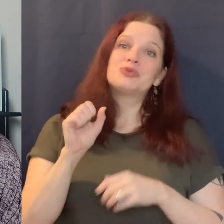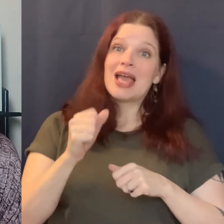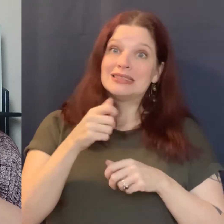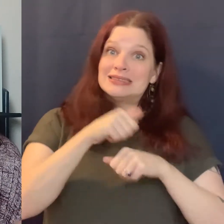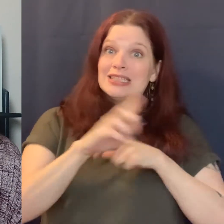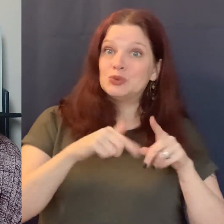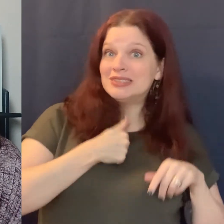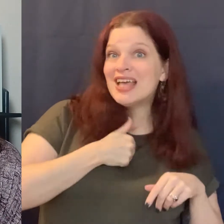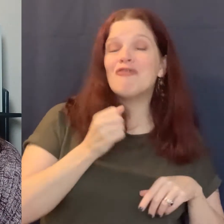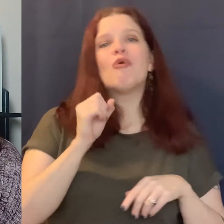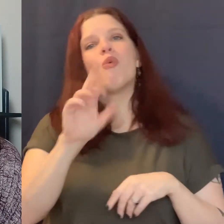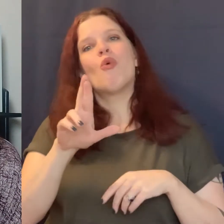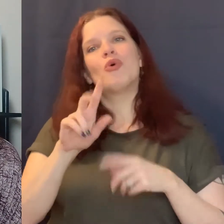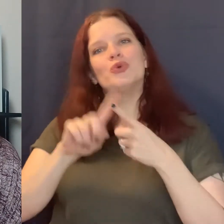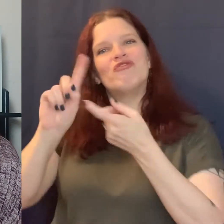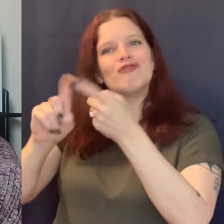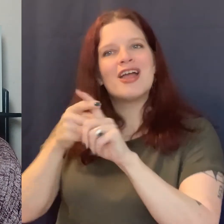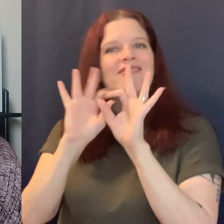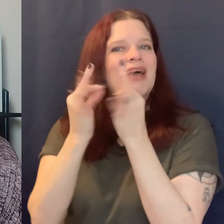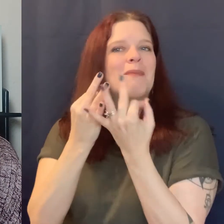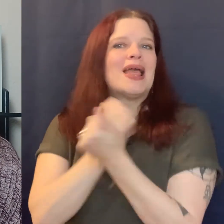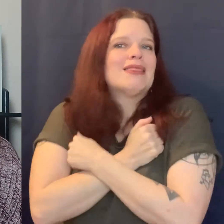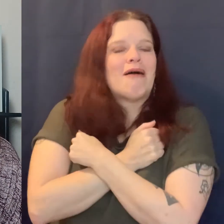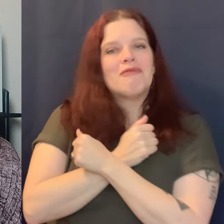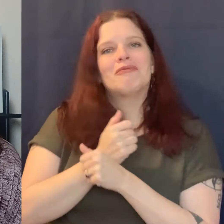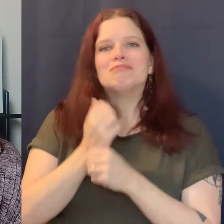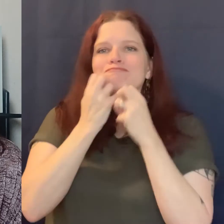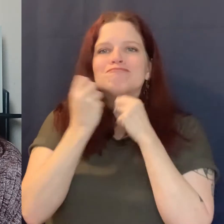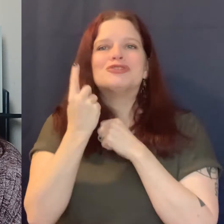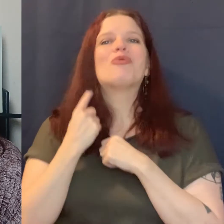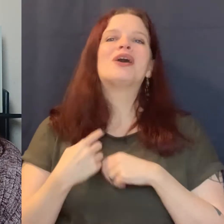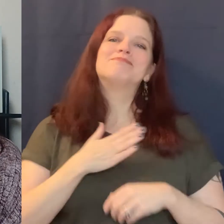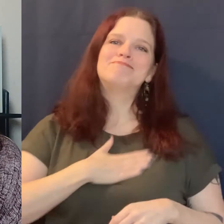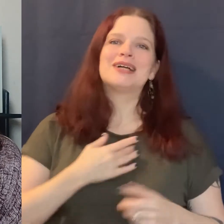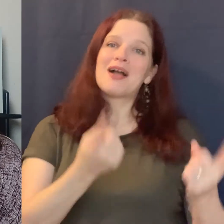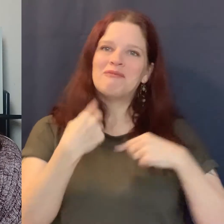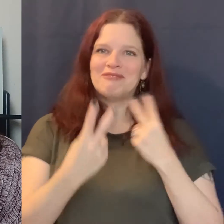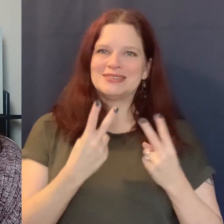can benefit from one of these packages as well, come on over to our gift shop and we'd be really excited to put together a package for you.